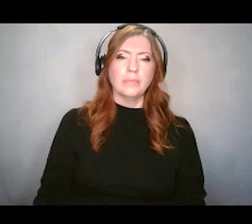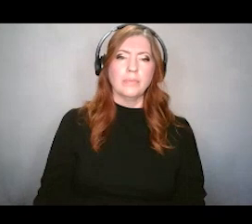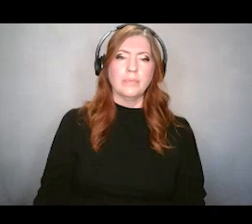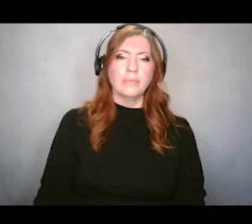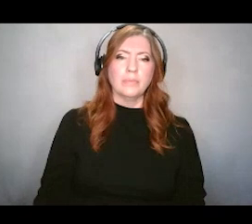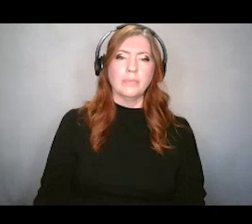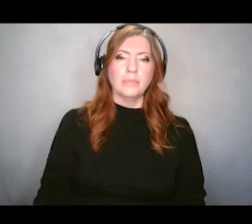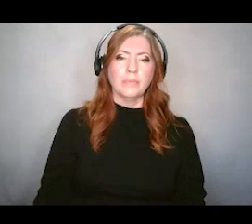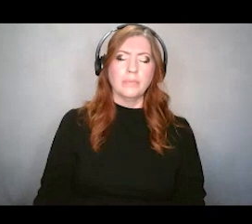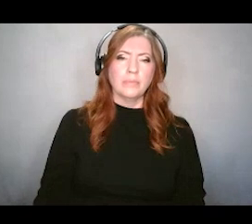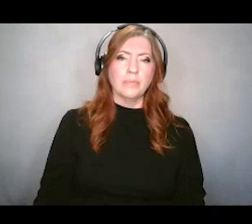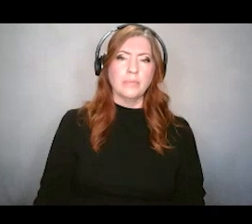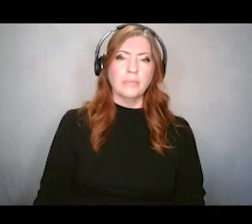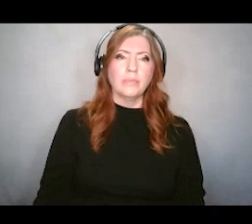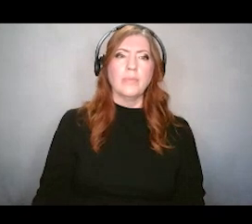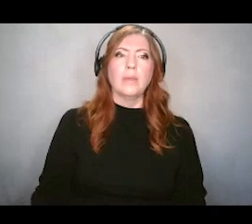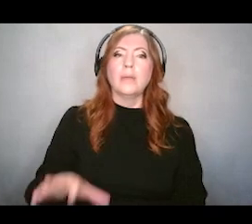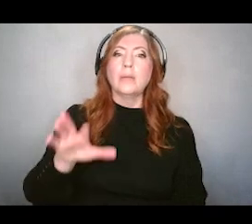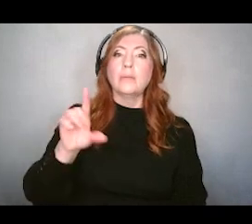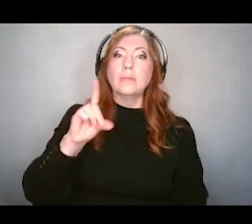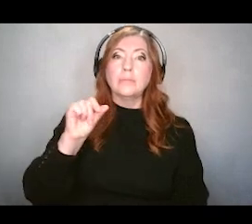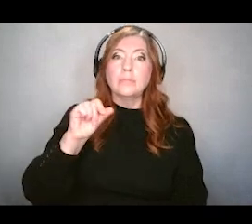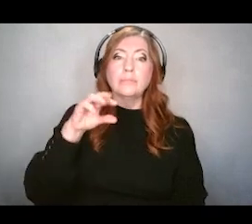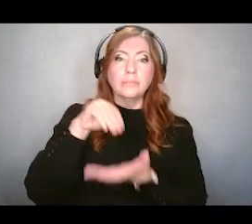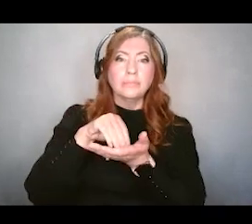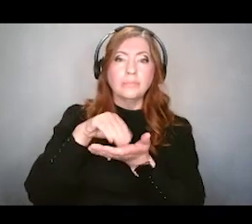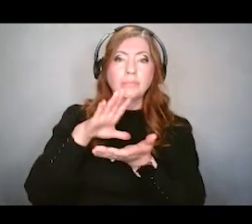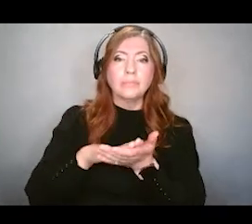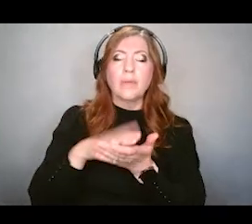[Lindsay Rassoull] Disability Documentation for Disability